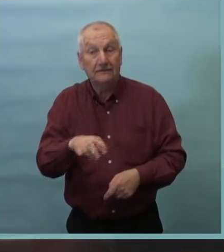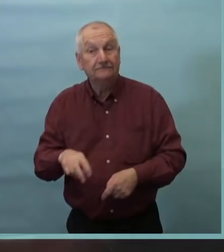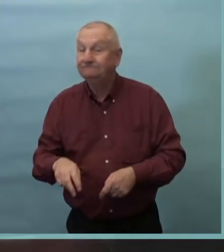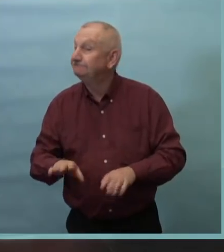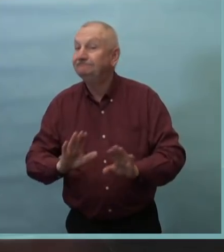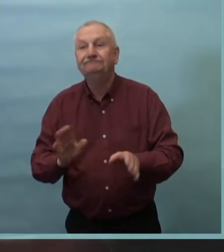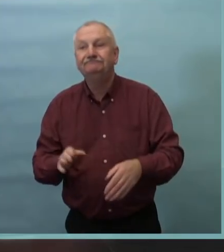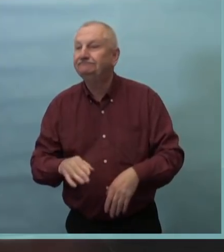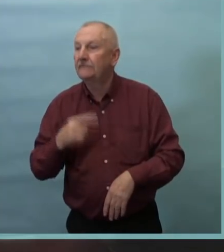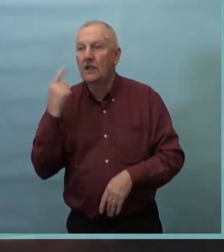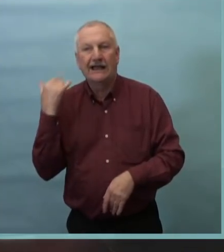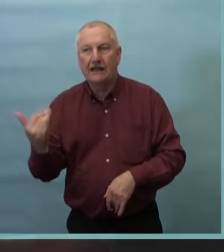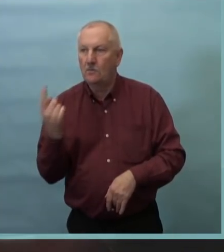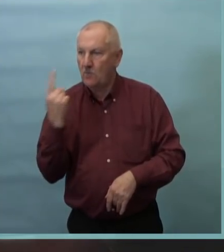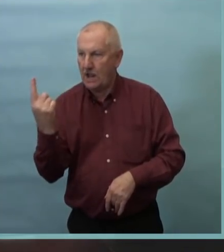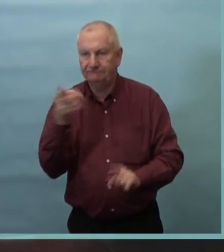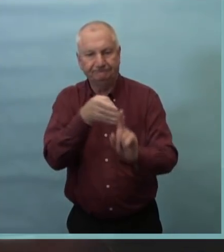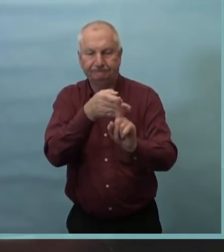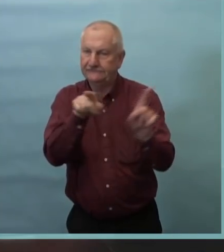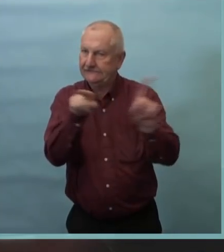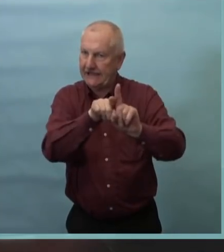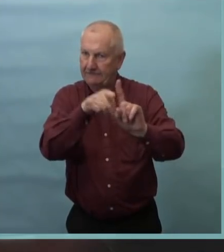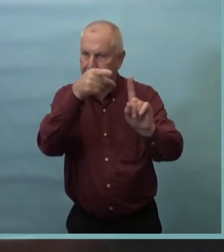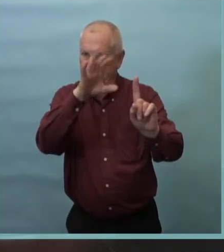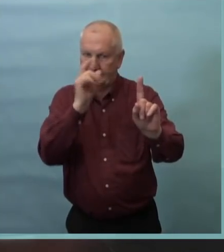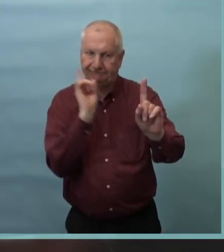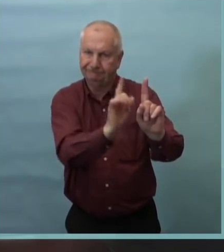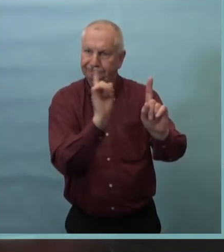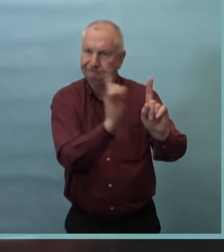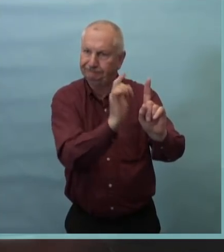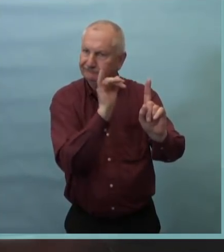new measure will further align our province with the recommendations that